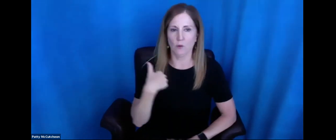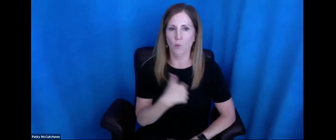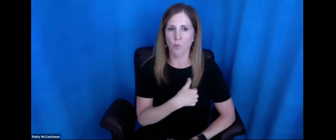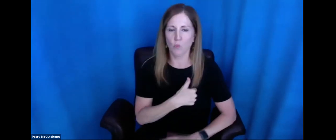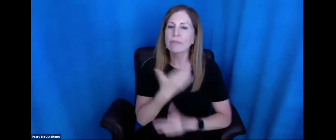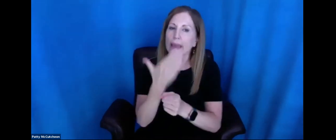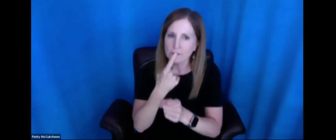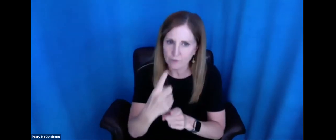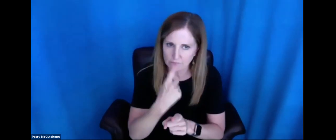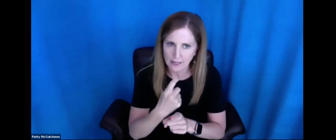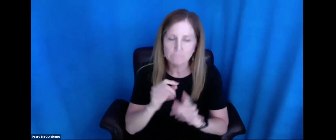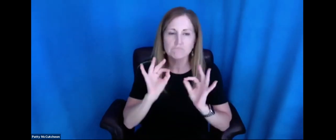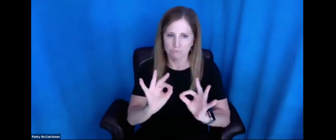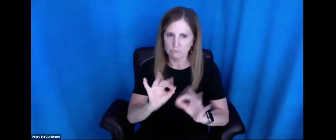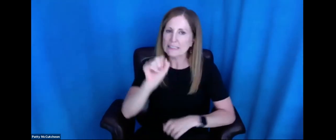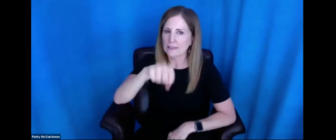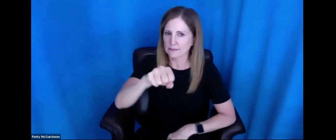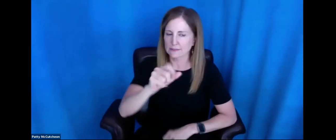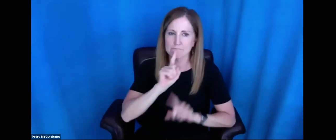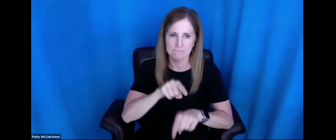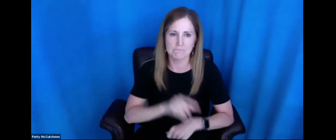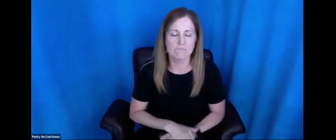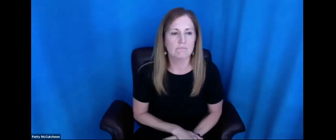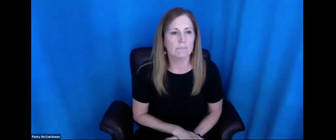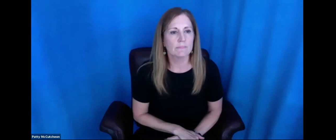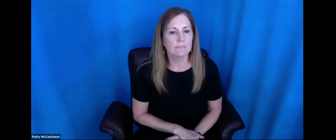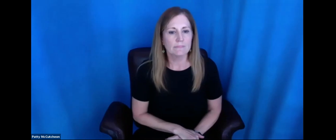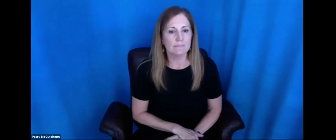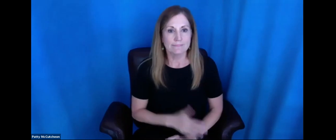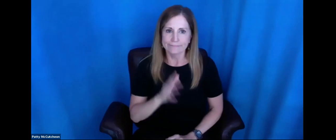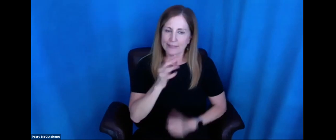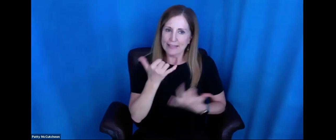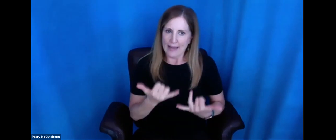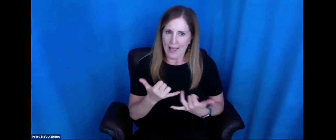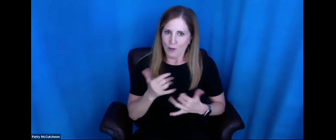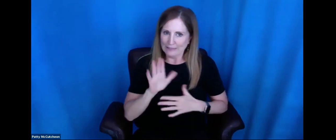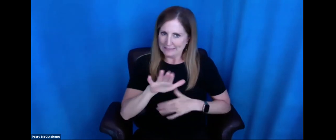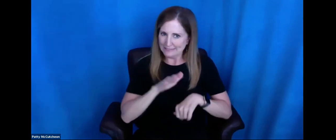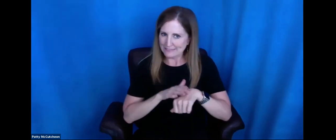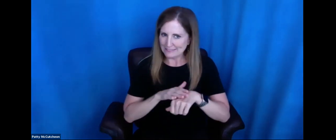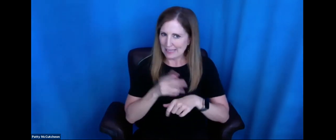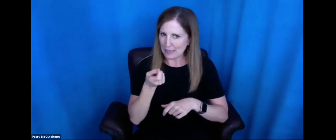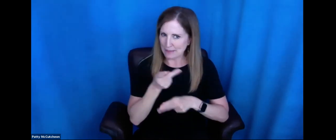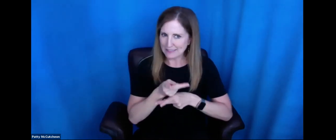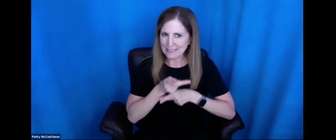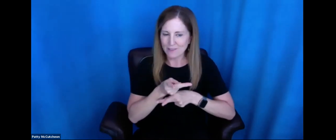You know, I have to be careful what I say, because we're in sort of a, what you might call, a